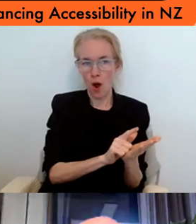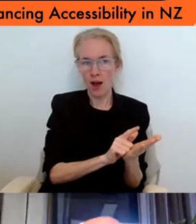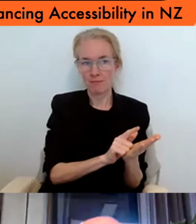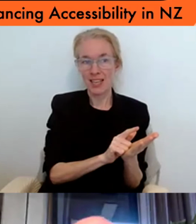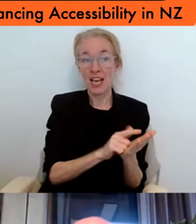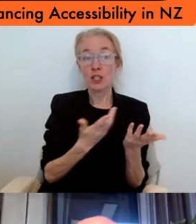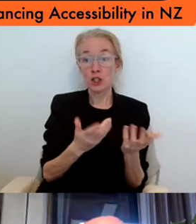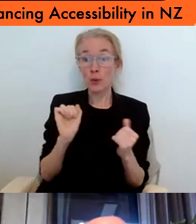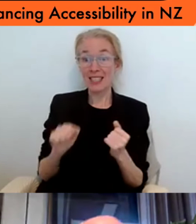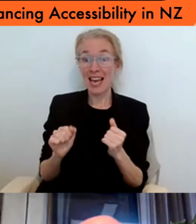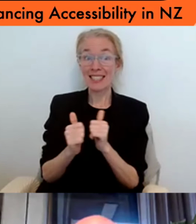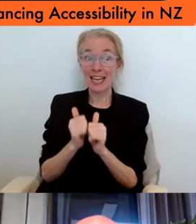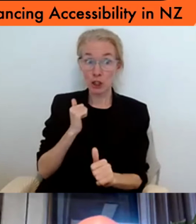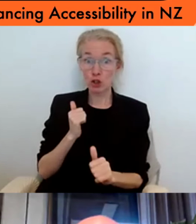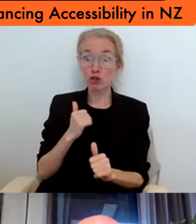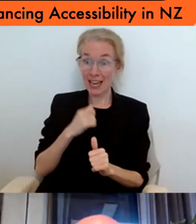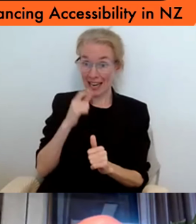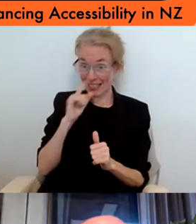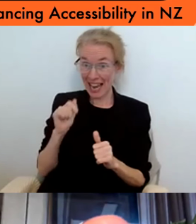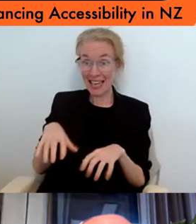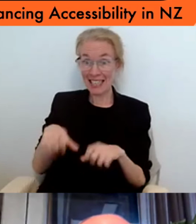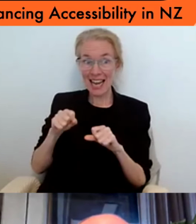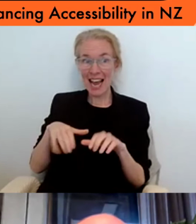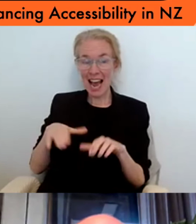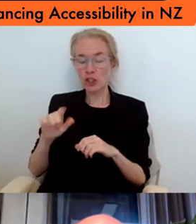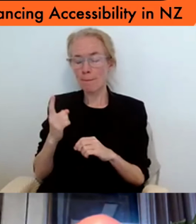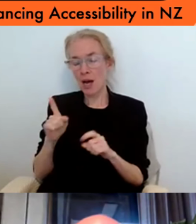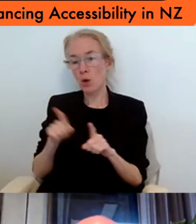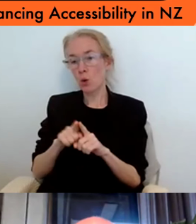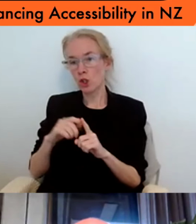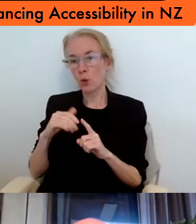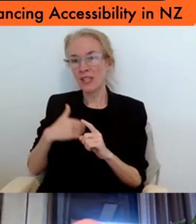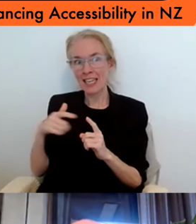on both the public and the legislation to come into kind of assist us.